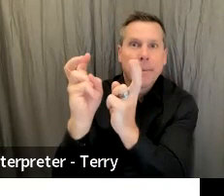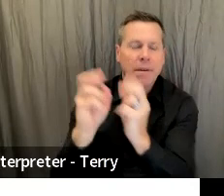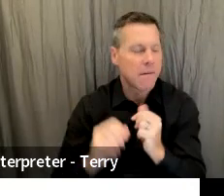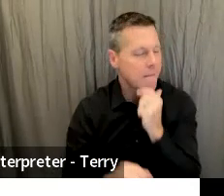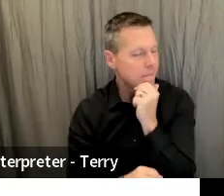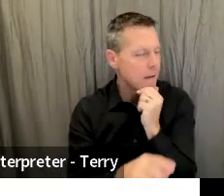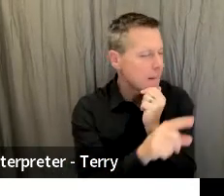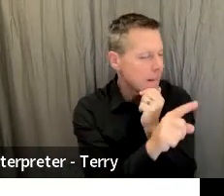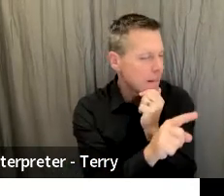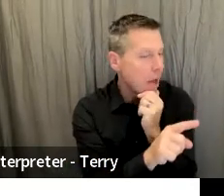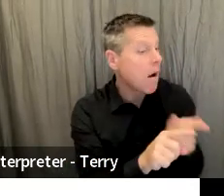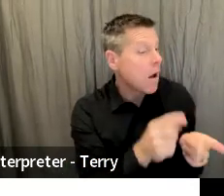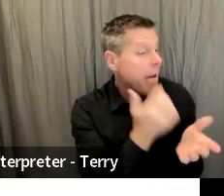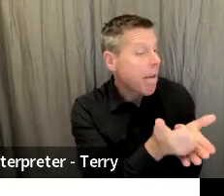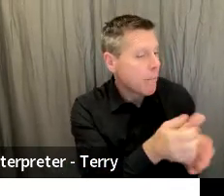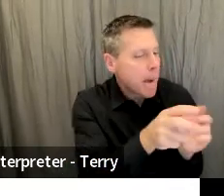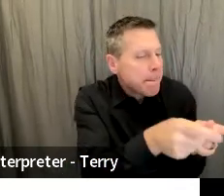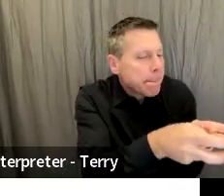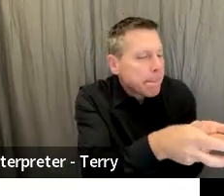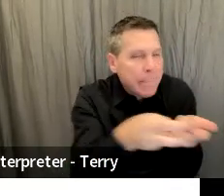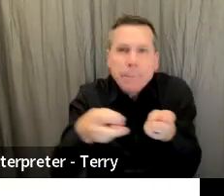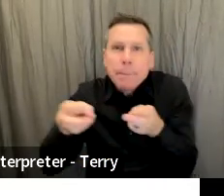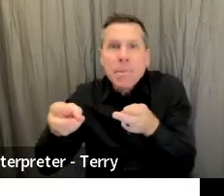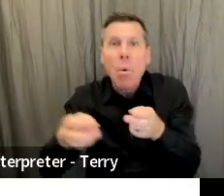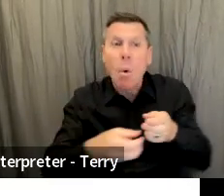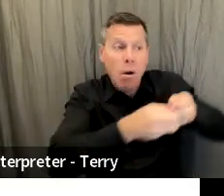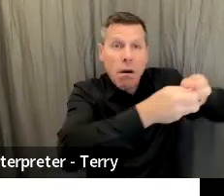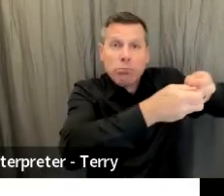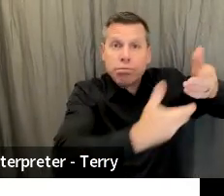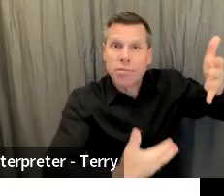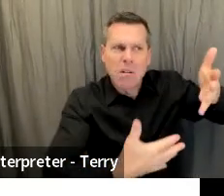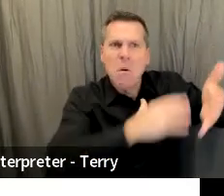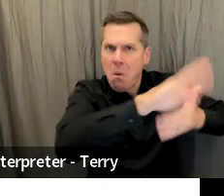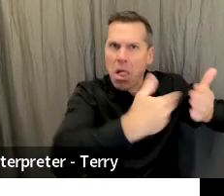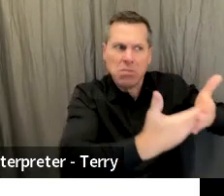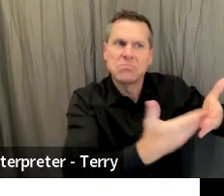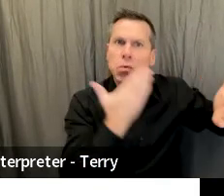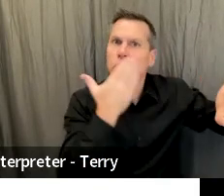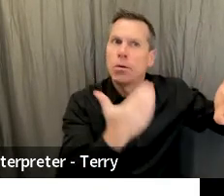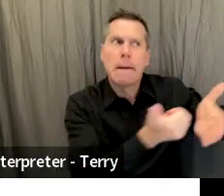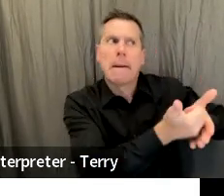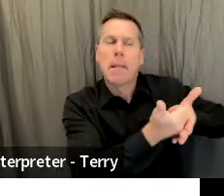So as little or as much as an instructor needs or wants to take from it, they can.